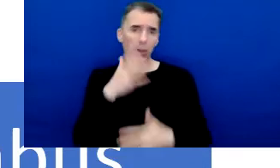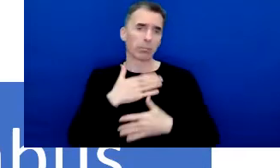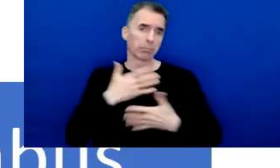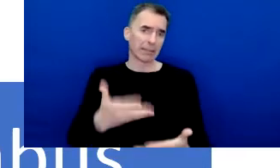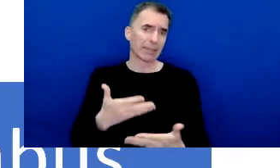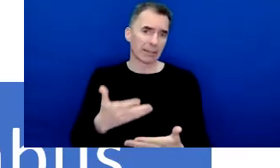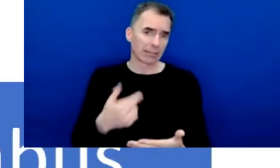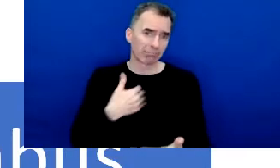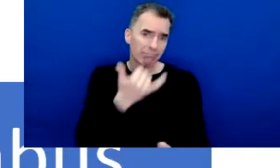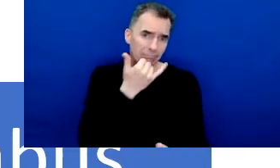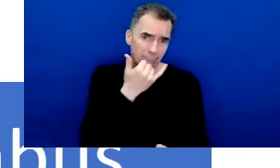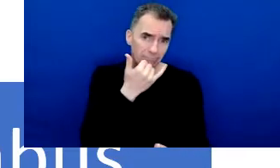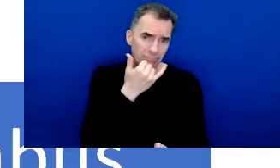So I appreciate that we're doing this.